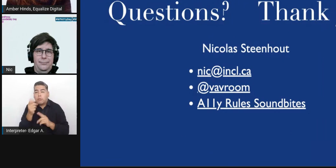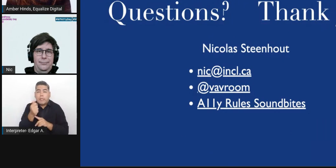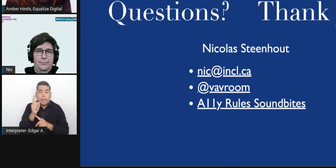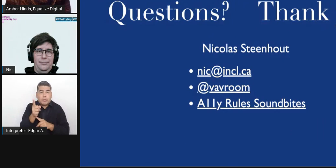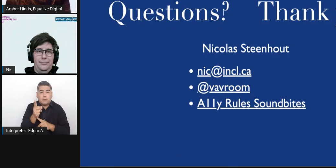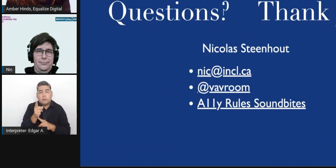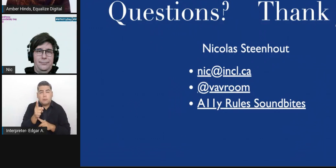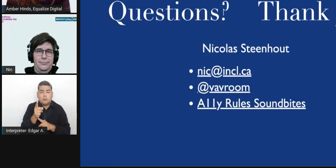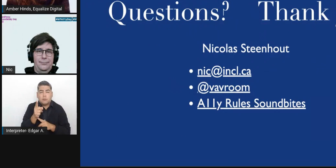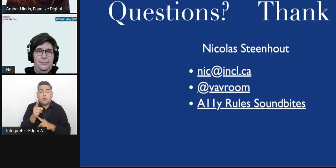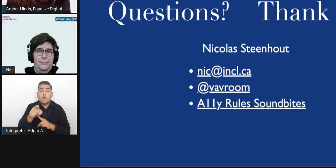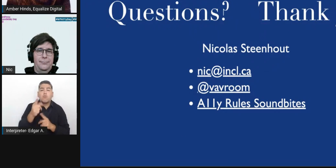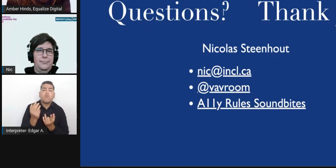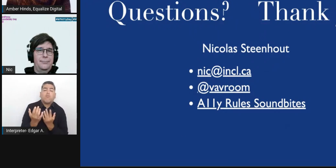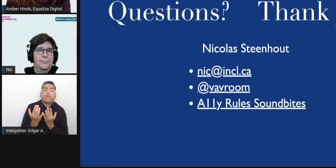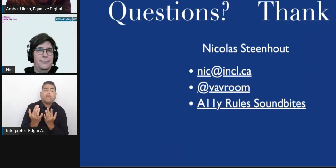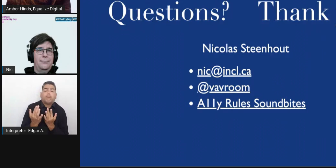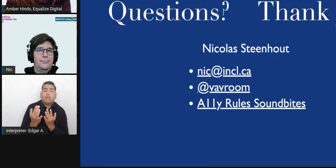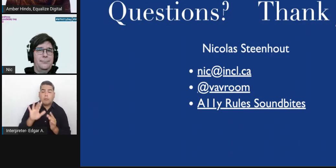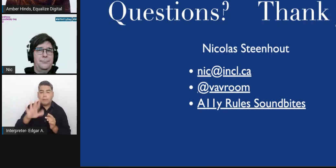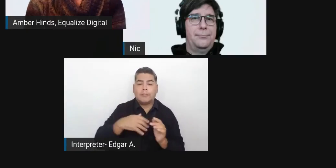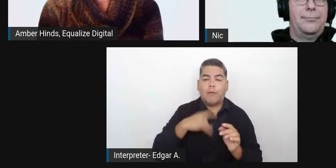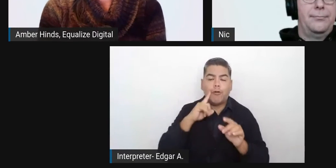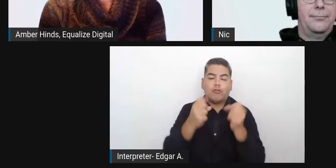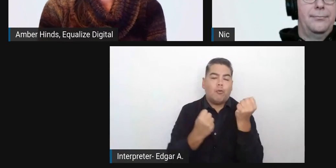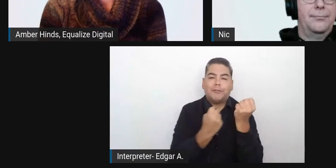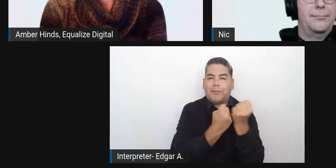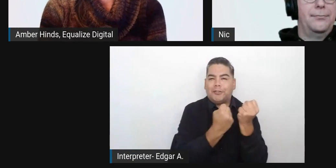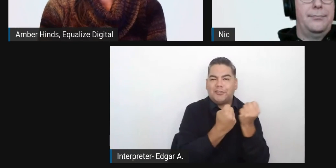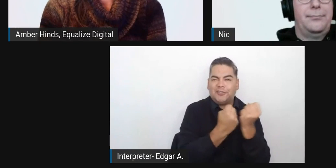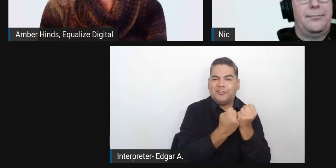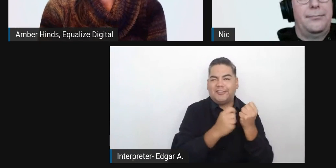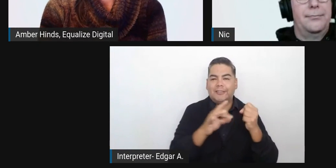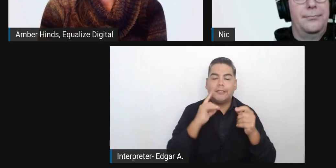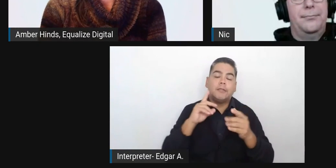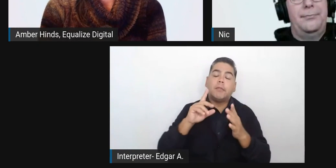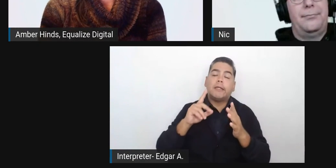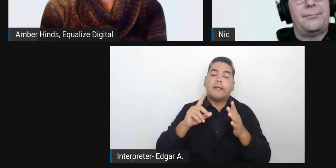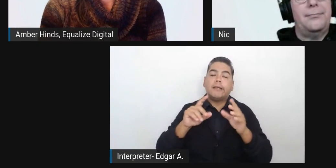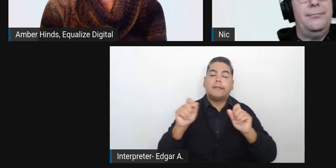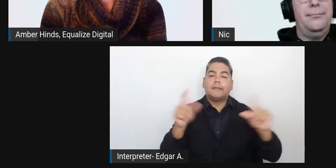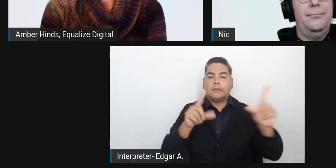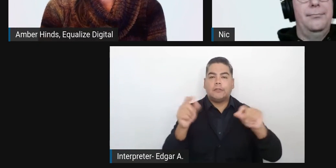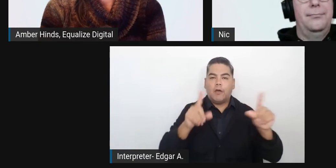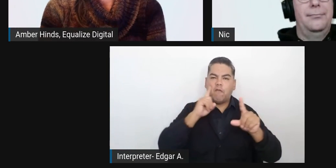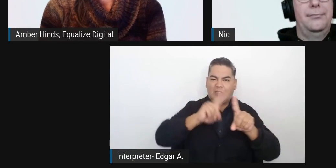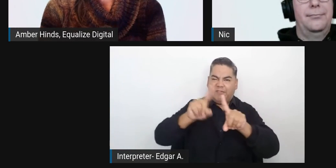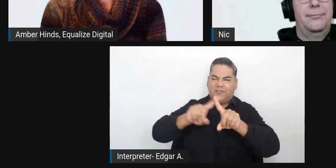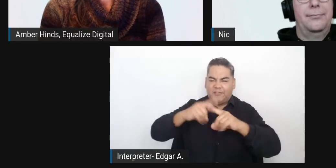and while you're waiting don't forget to visit our sponsors' pages to grab virtual swag and enter for a chance to win great prizes.